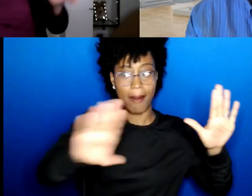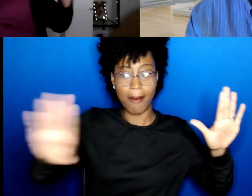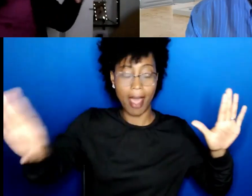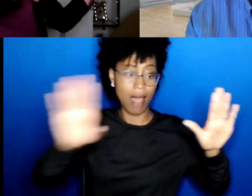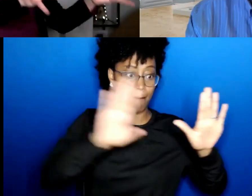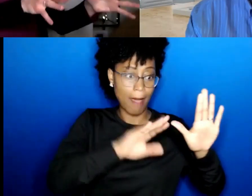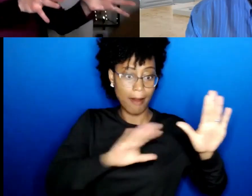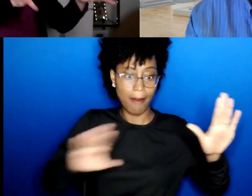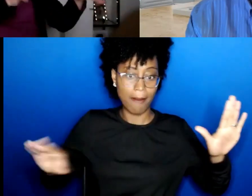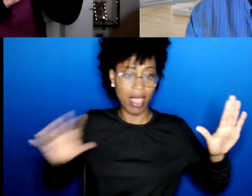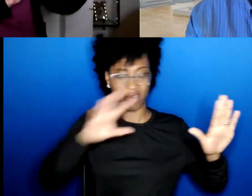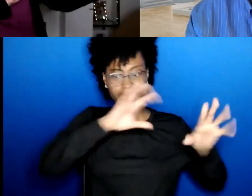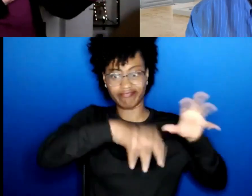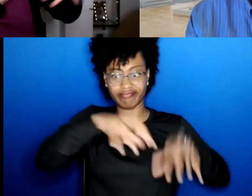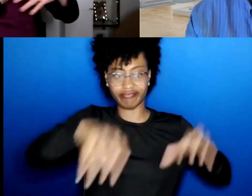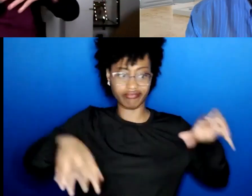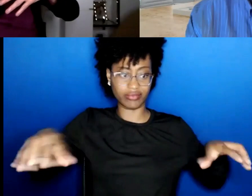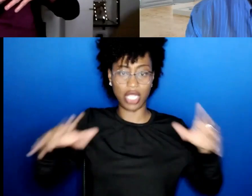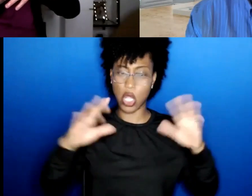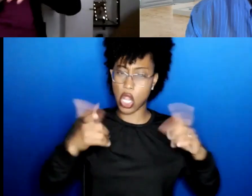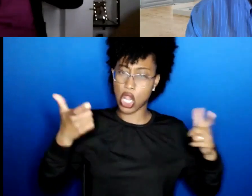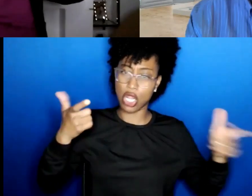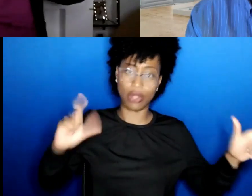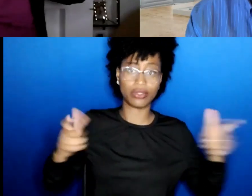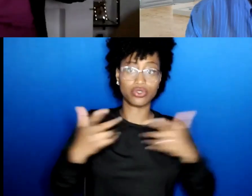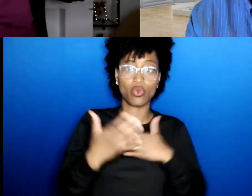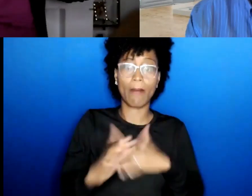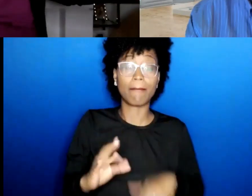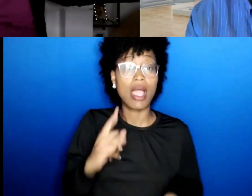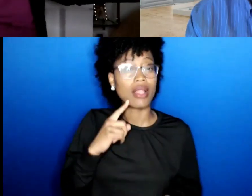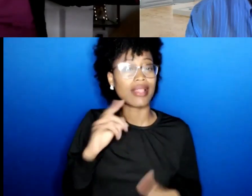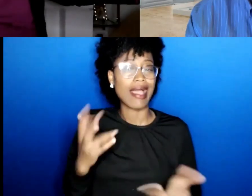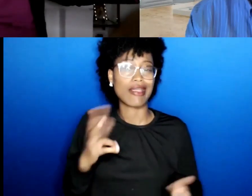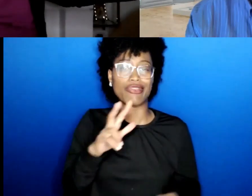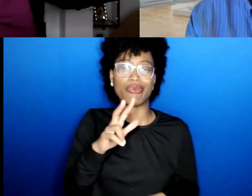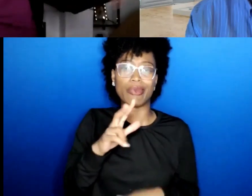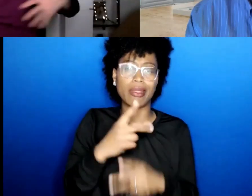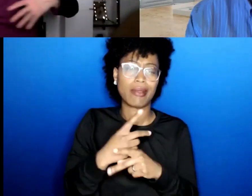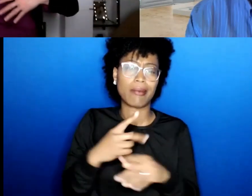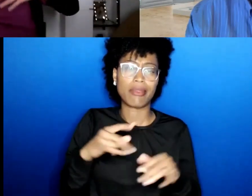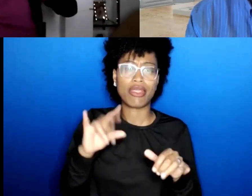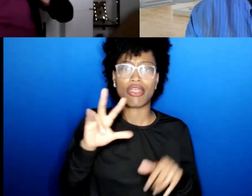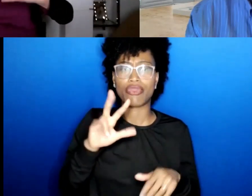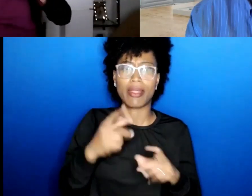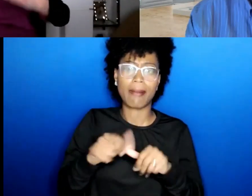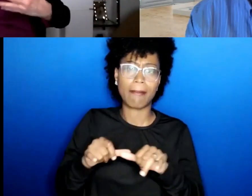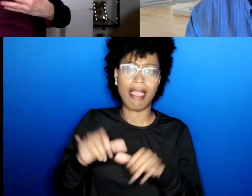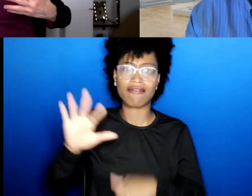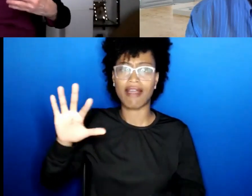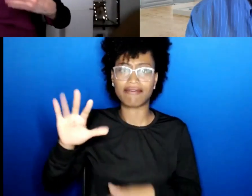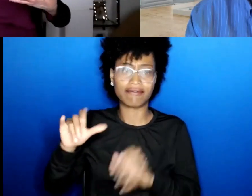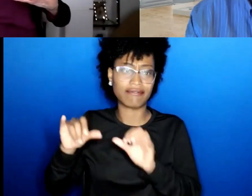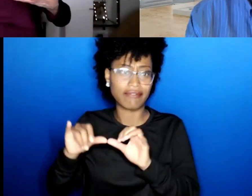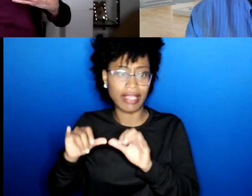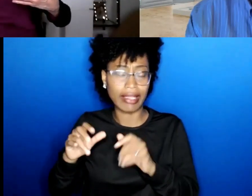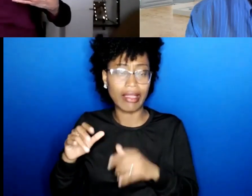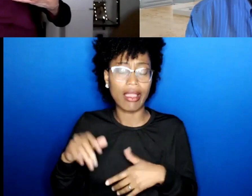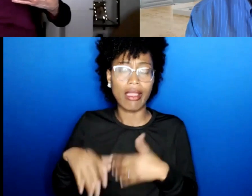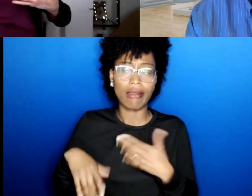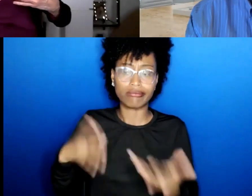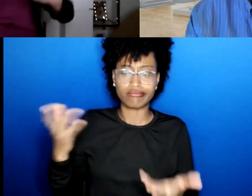06:25:54 and I suppose something like three by 5 feet, where you are with your poster,